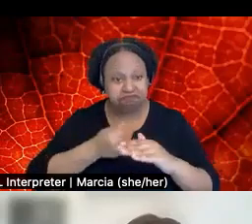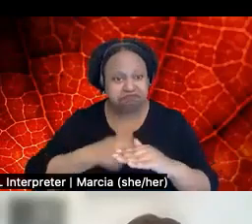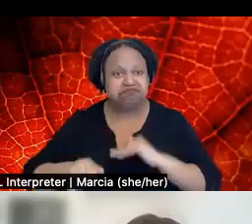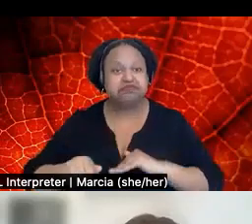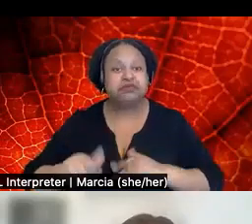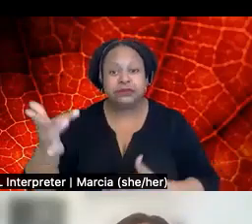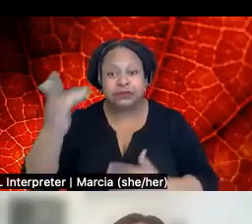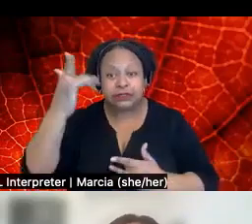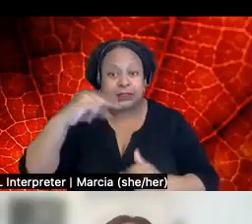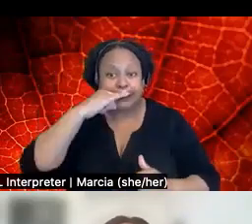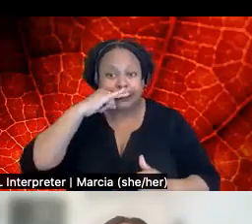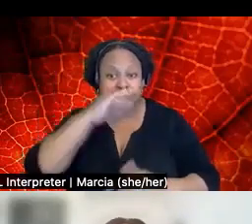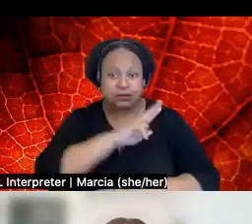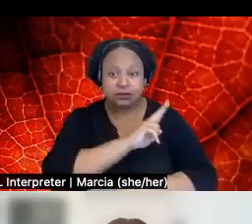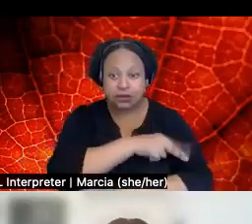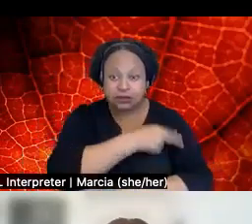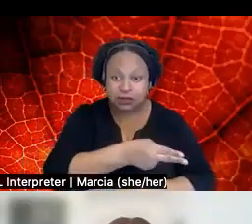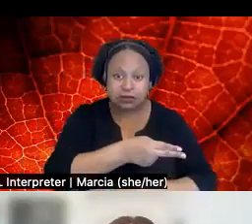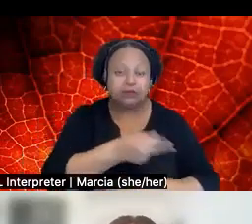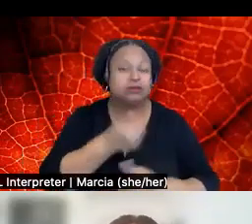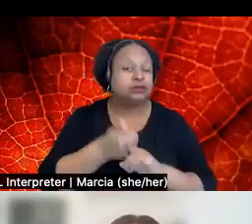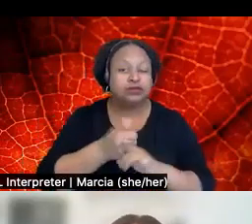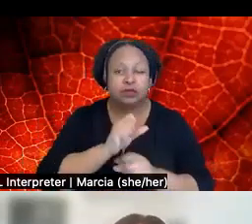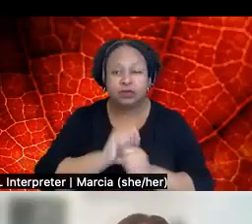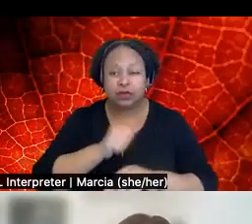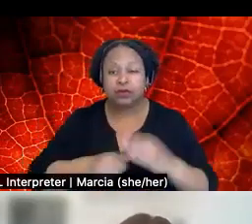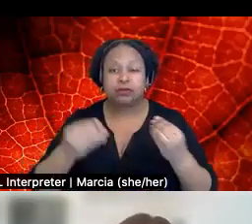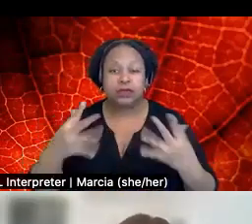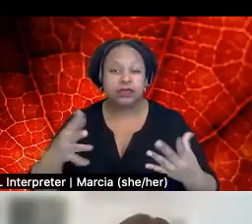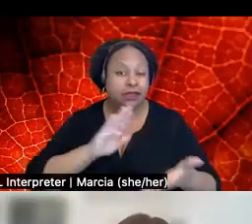He has worked in many academic and community-based settings